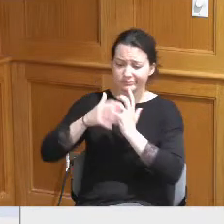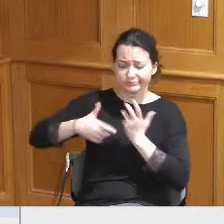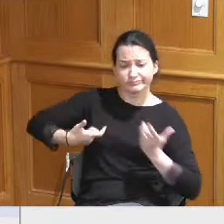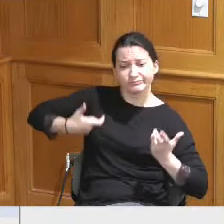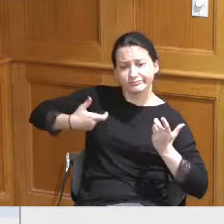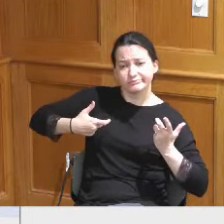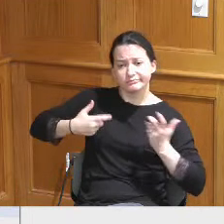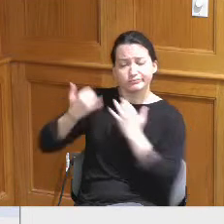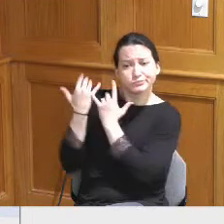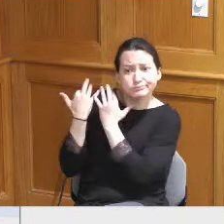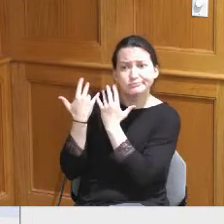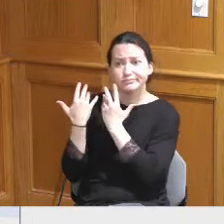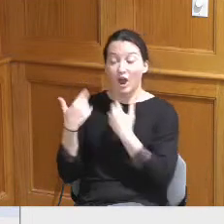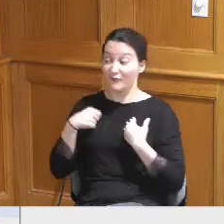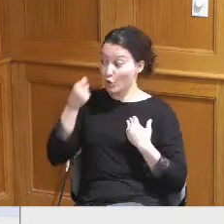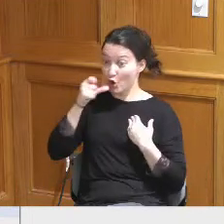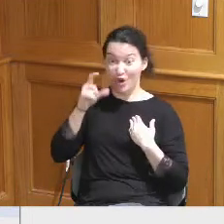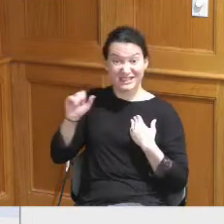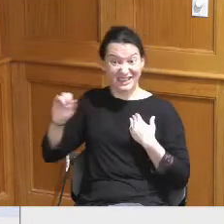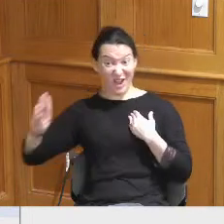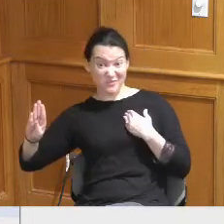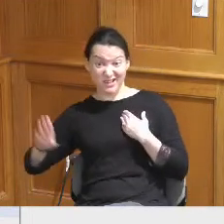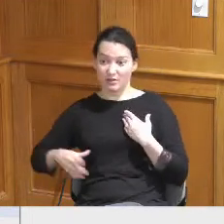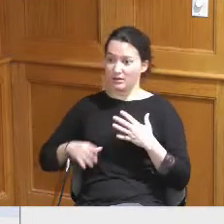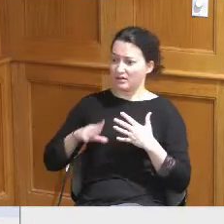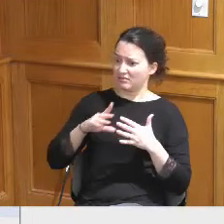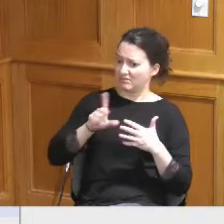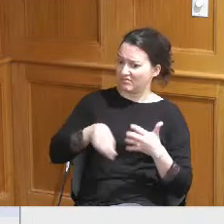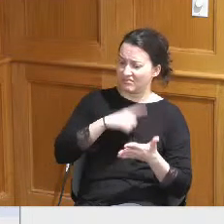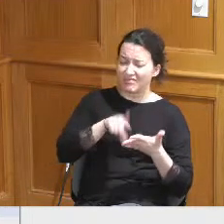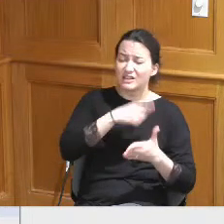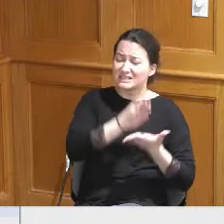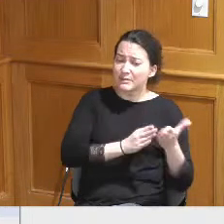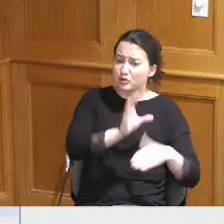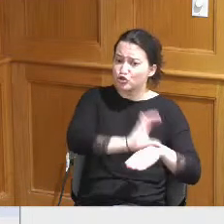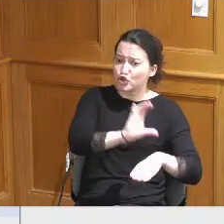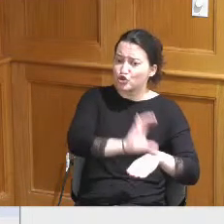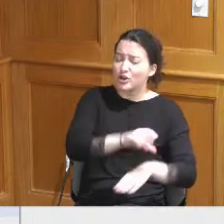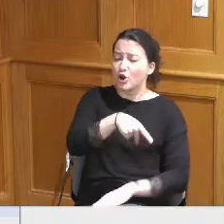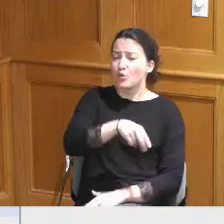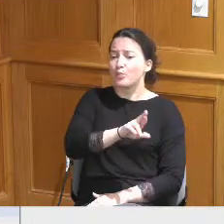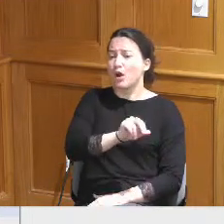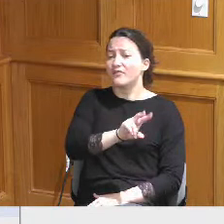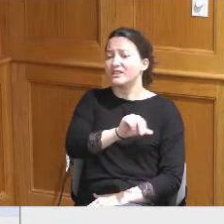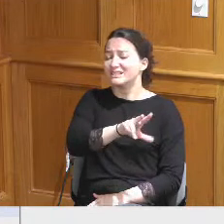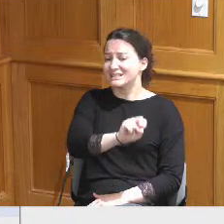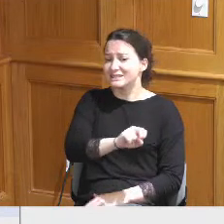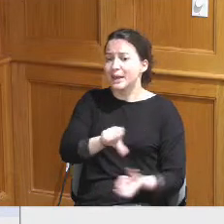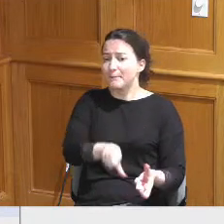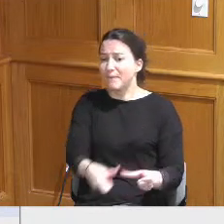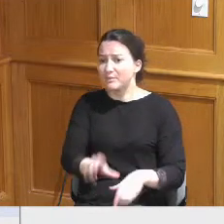we have the girls club we have some Churches Providence Baptist Church different organizations